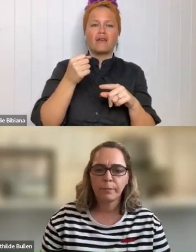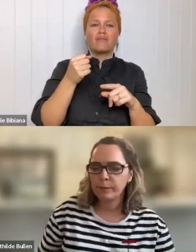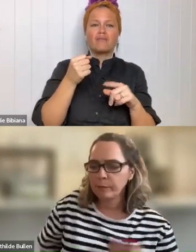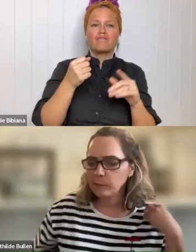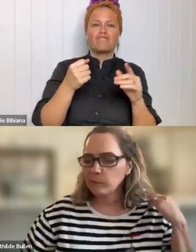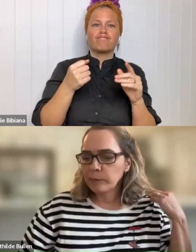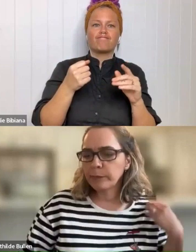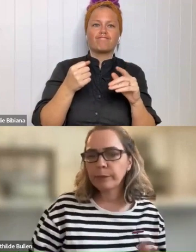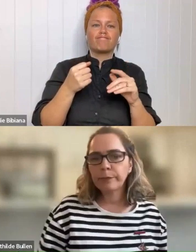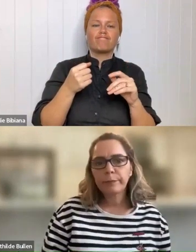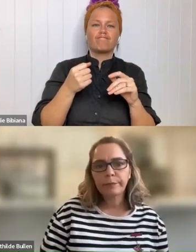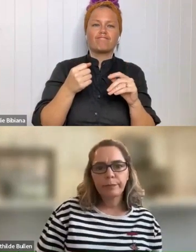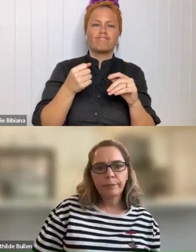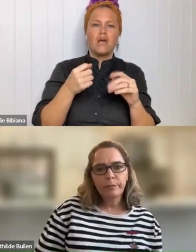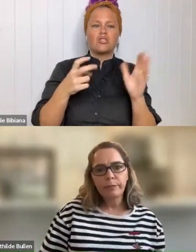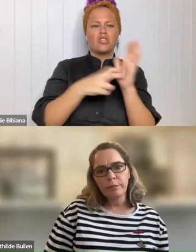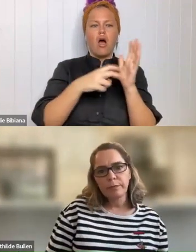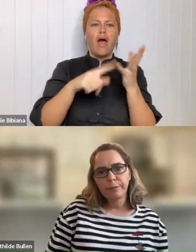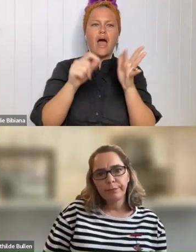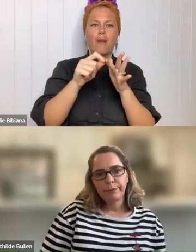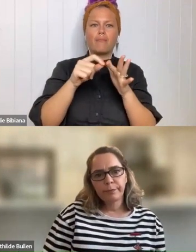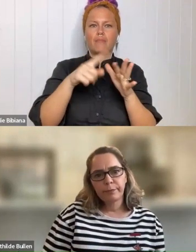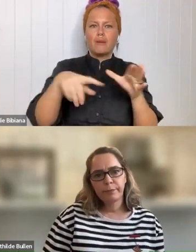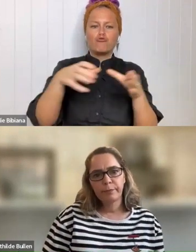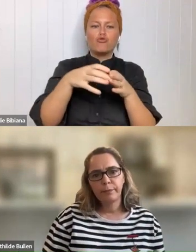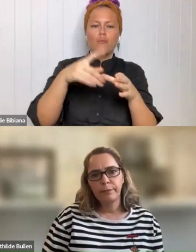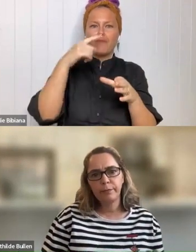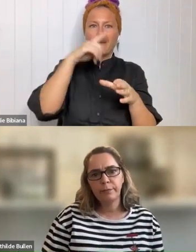like a group of people in retirement because that'll be my